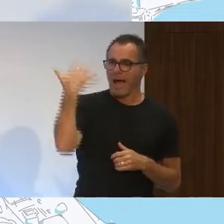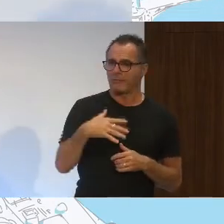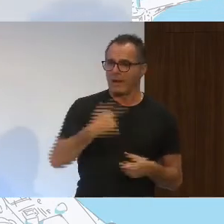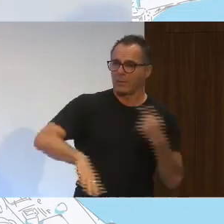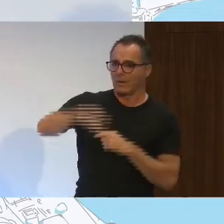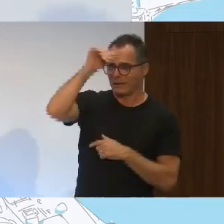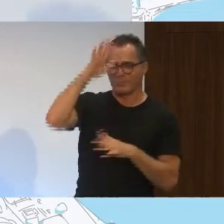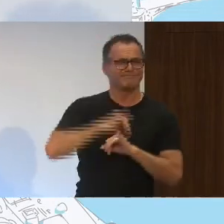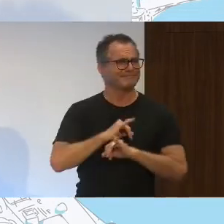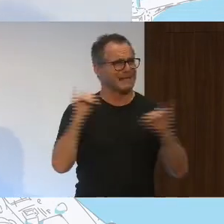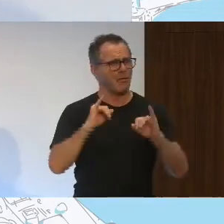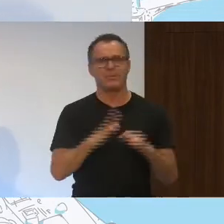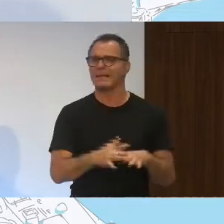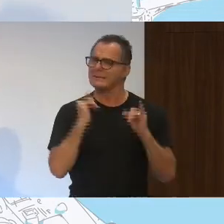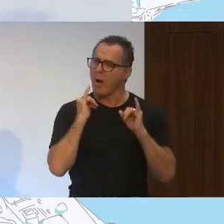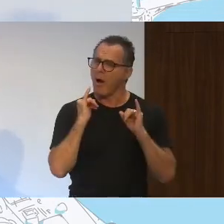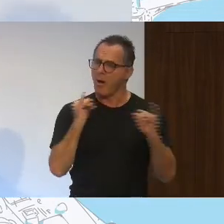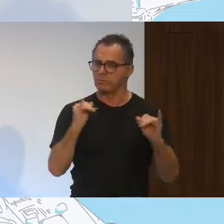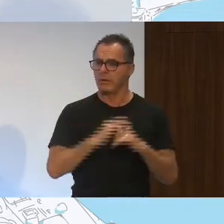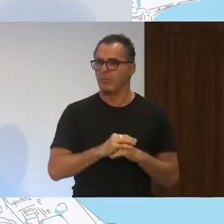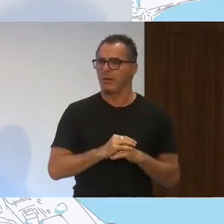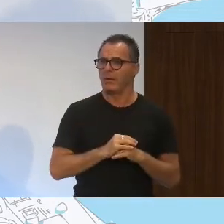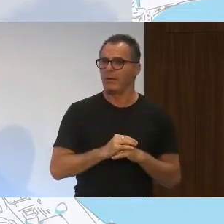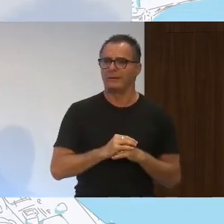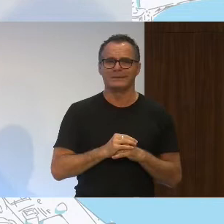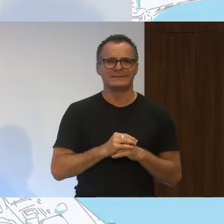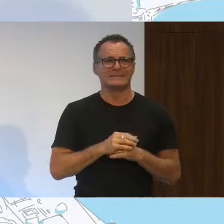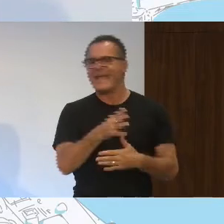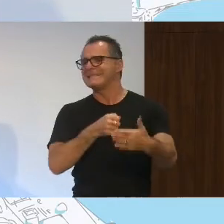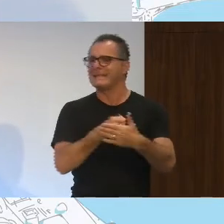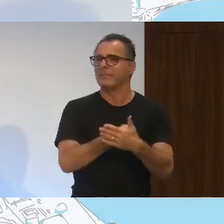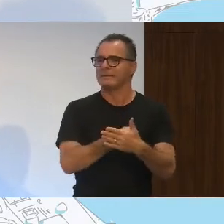Let's face it, it's horrible. It limits things. It means you have to cancel things at the last moment,